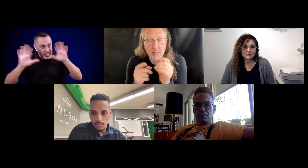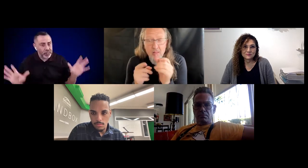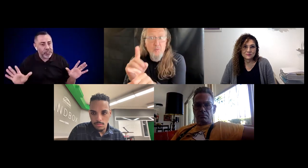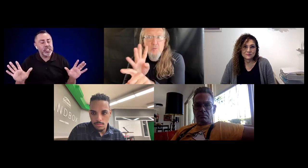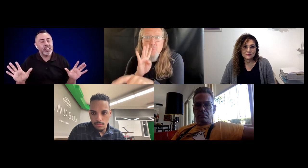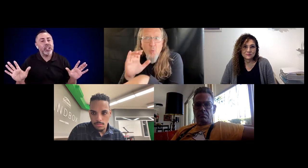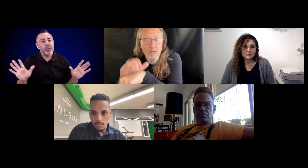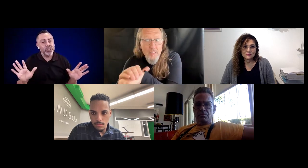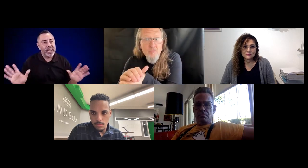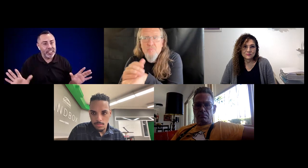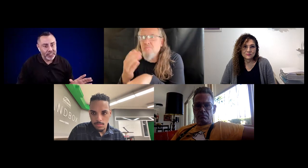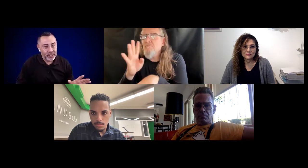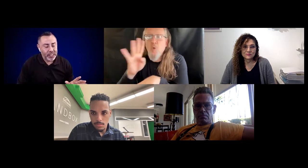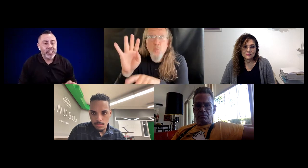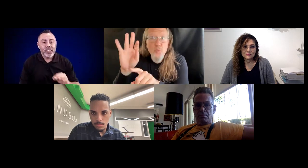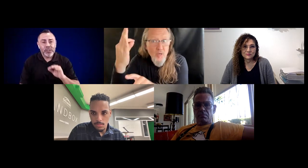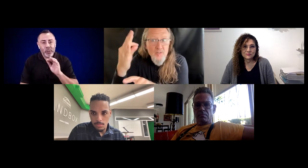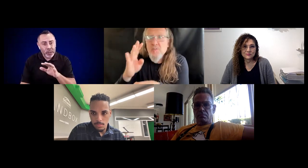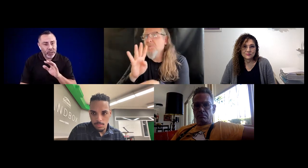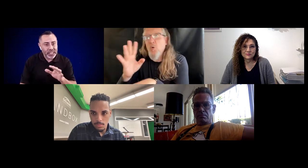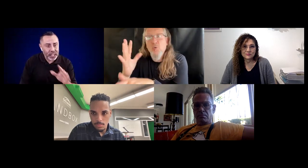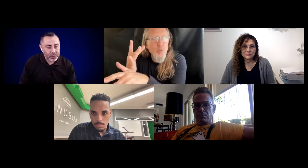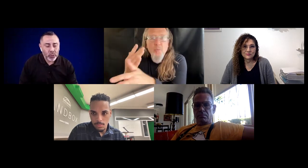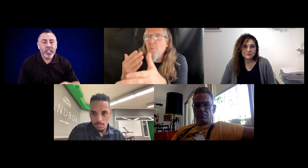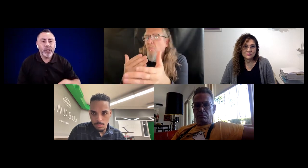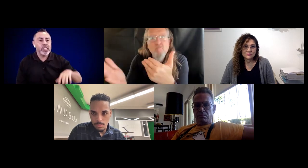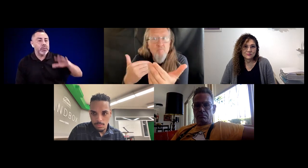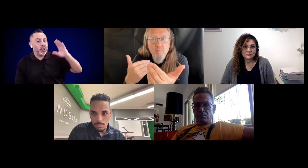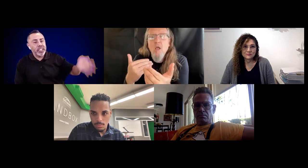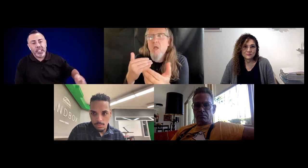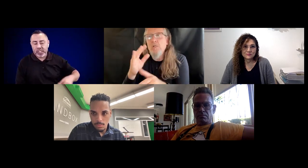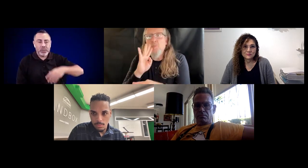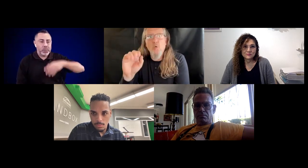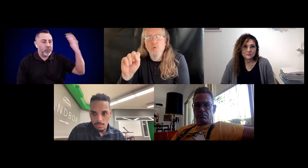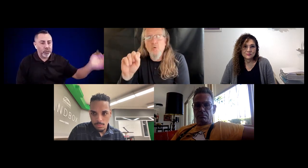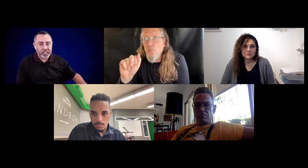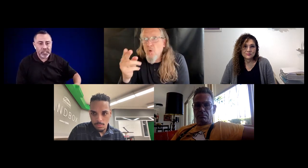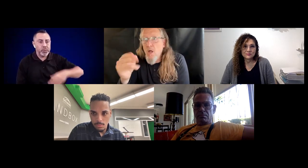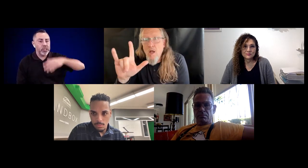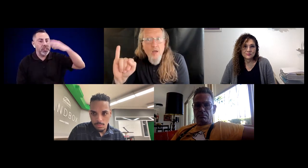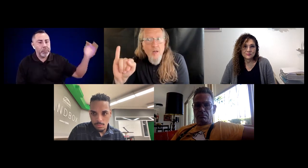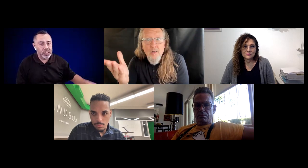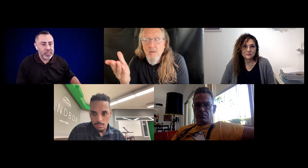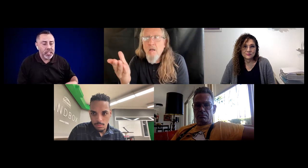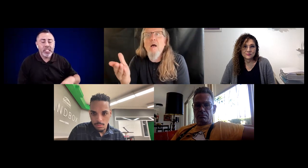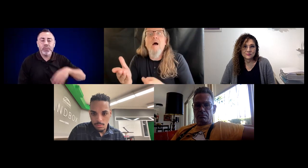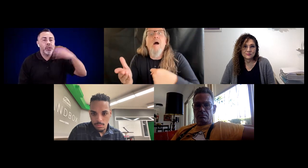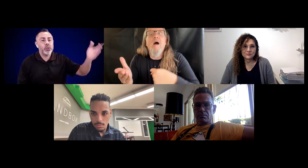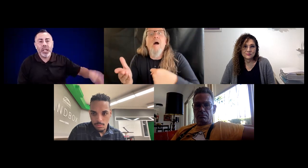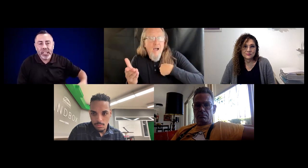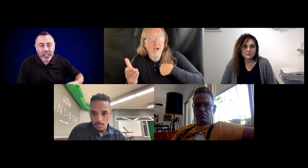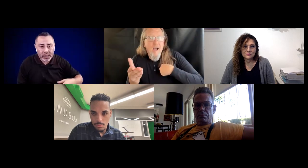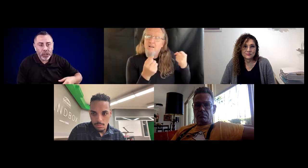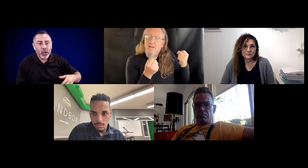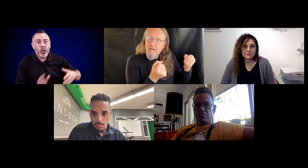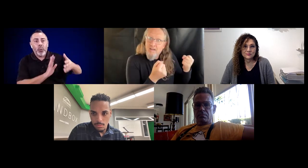That difference is called modality. So I want to point that out whether it's spoken English, spoken French, spoken Japanese, spoken Swahili.